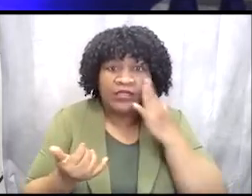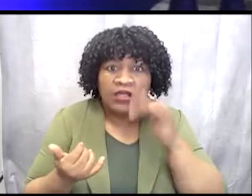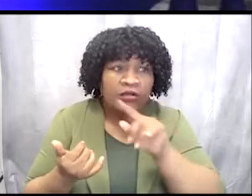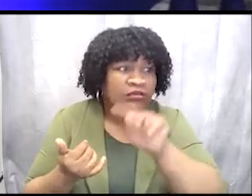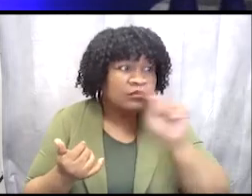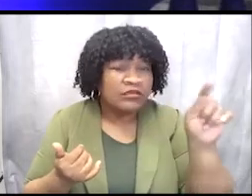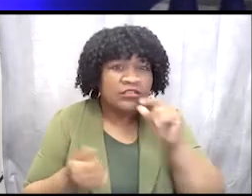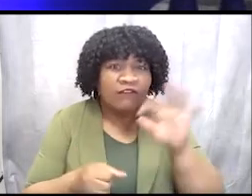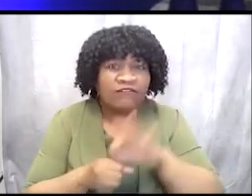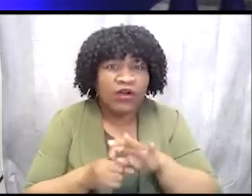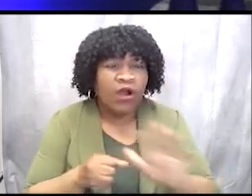All across the nation.